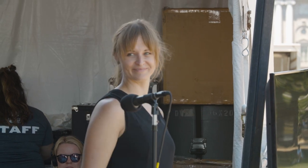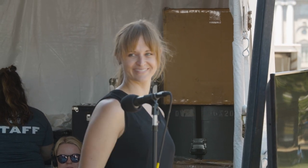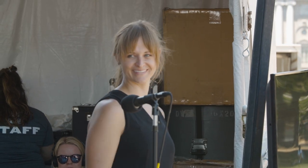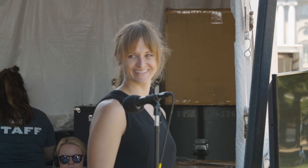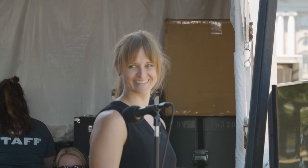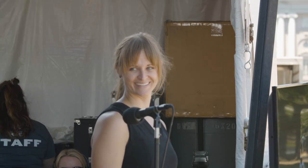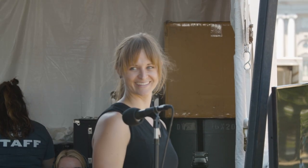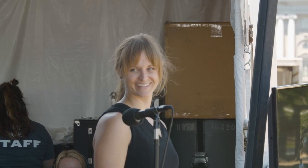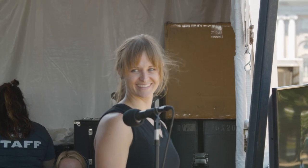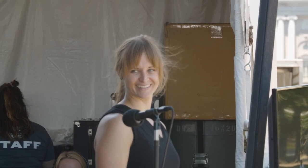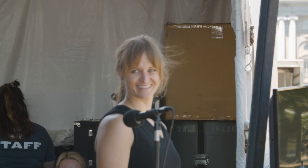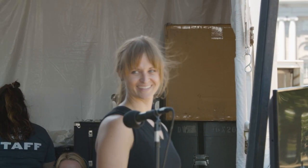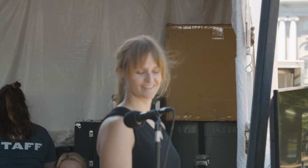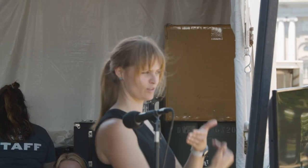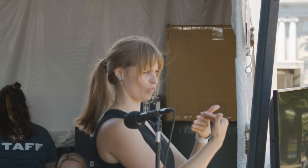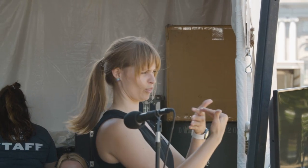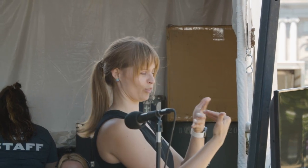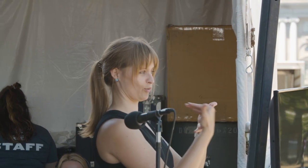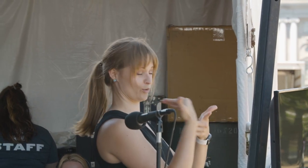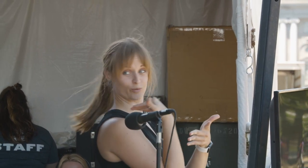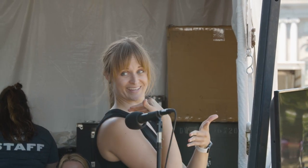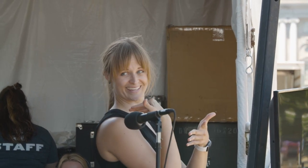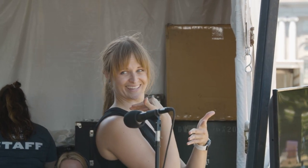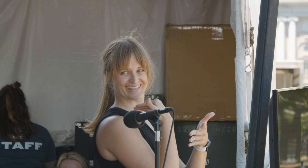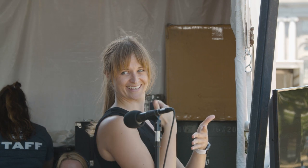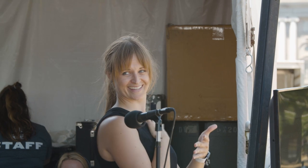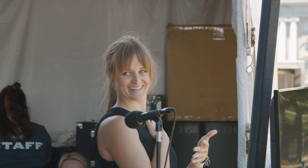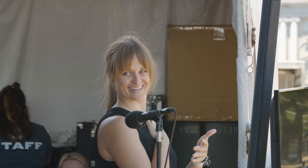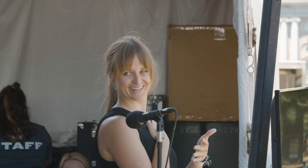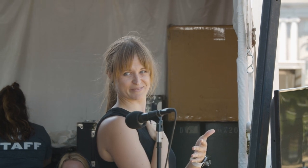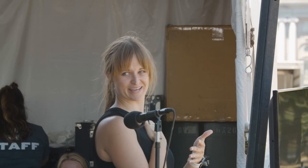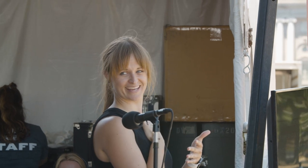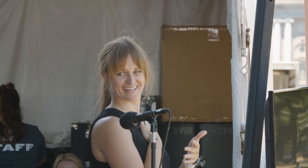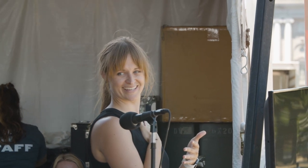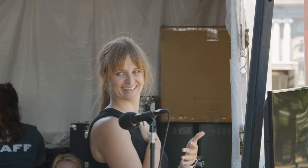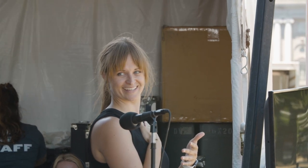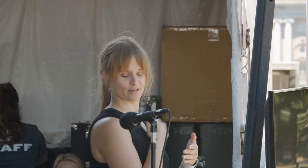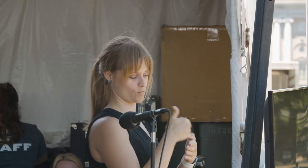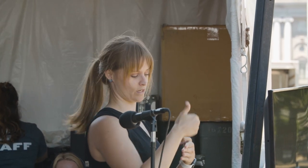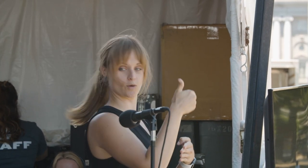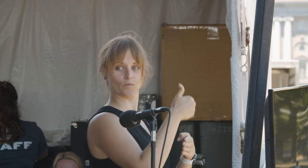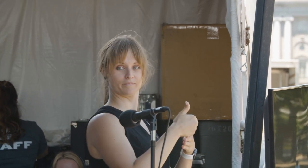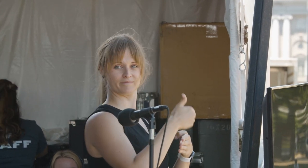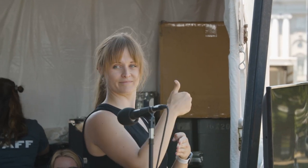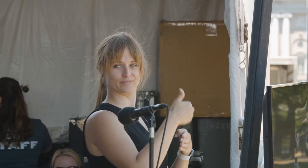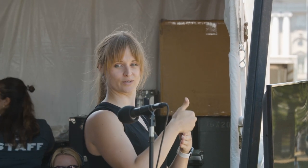through... my... and then window?